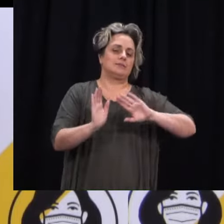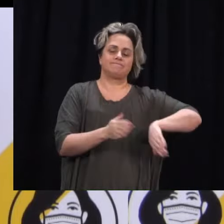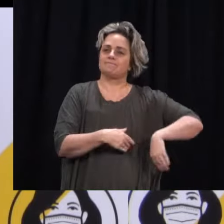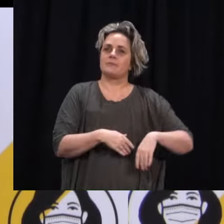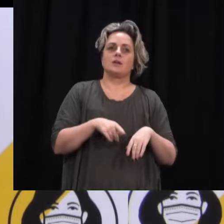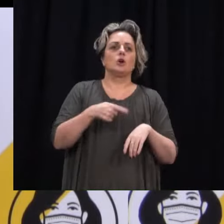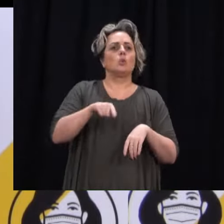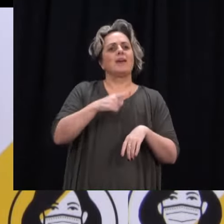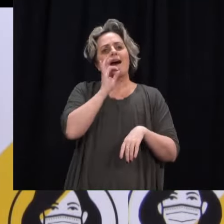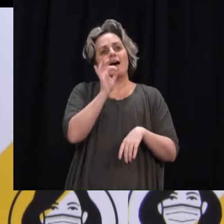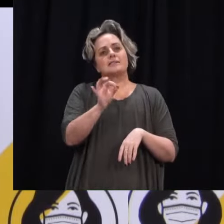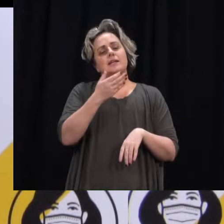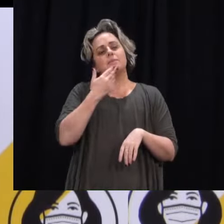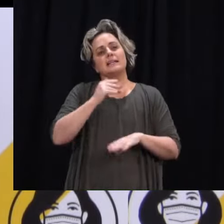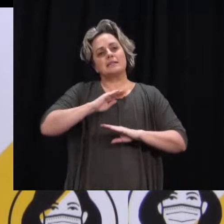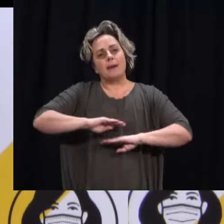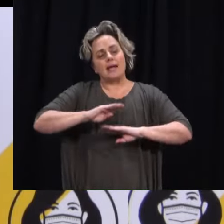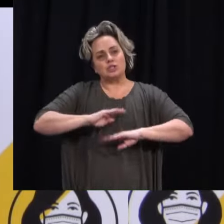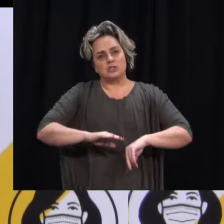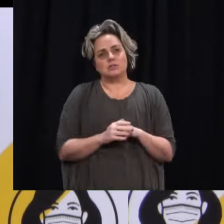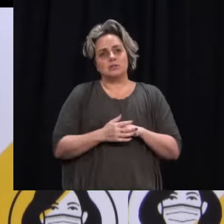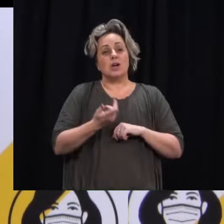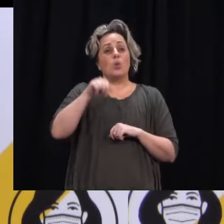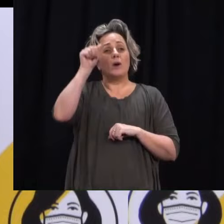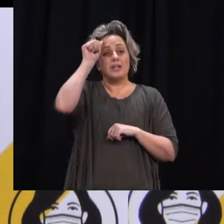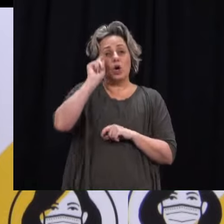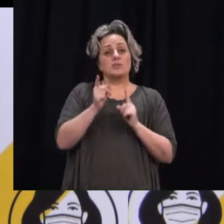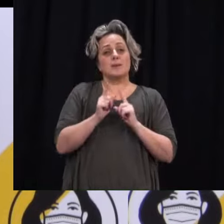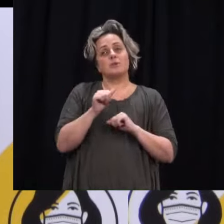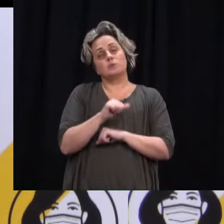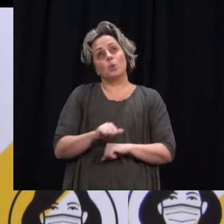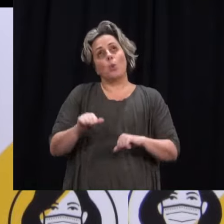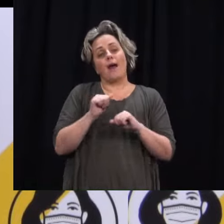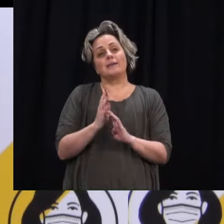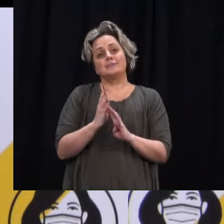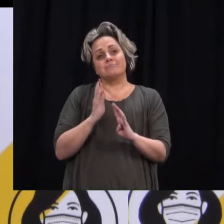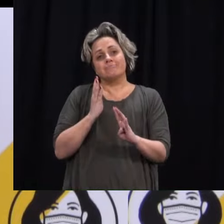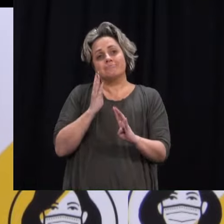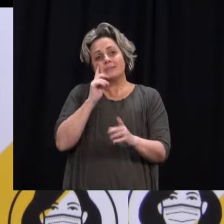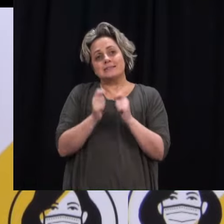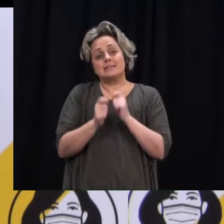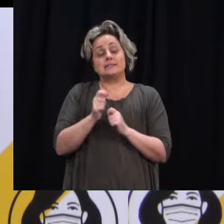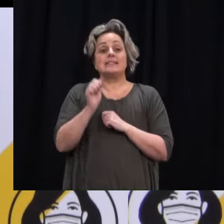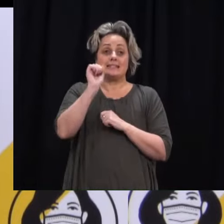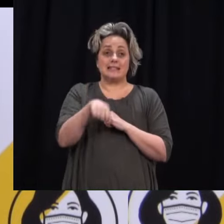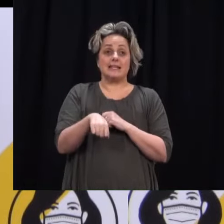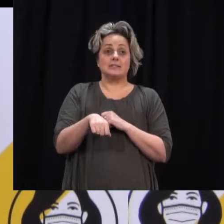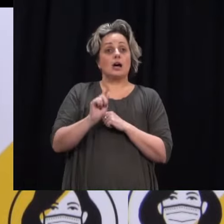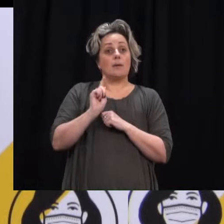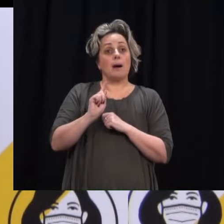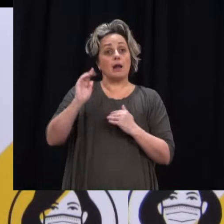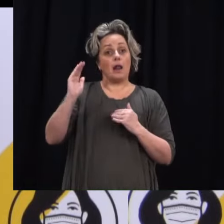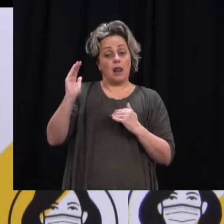occur. You could break down, there could be other issues that happen there. We just ask people to be patient. We